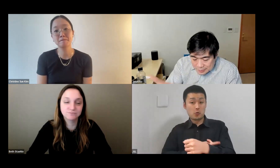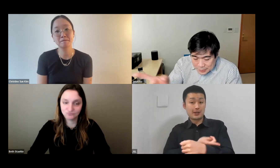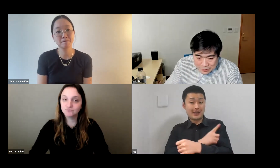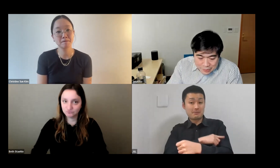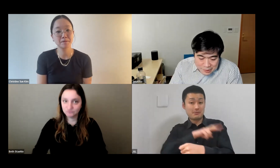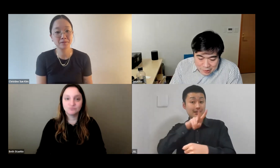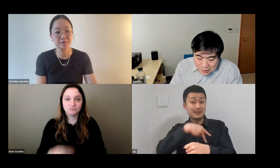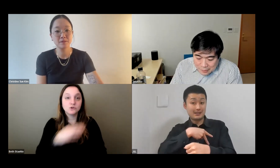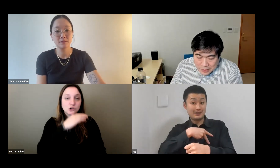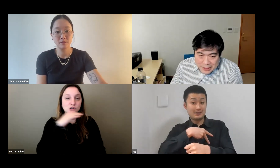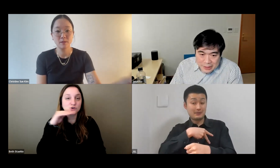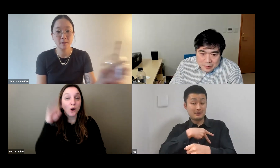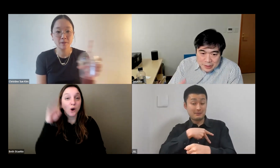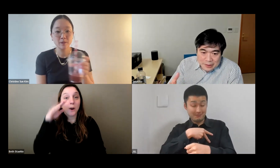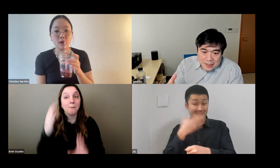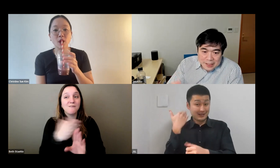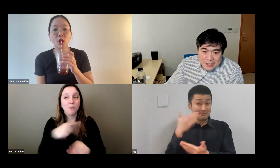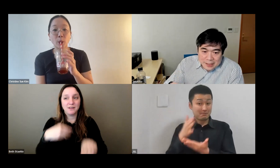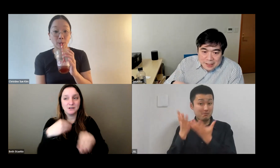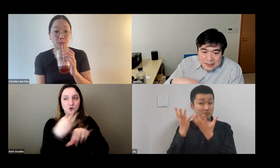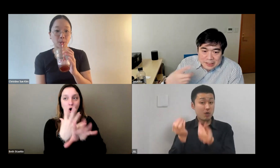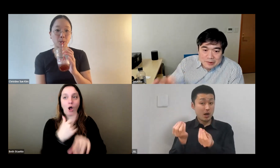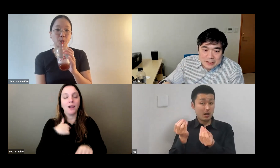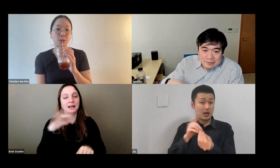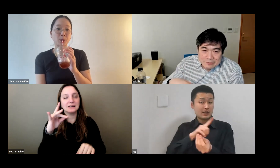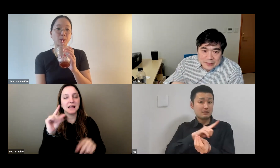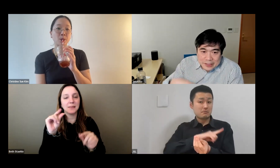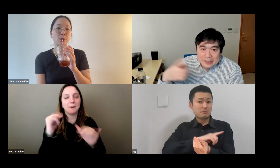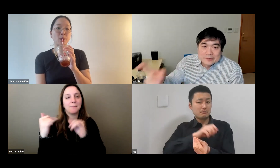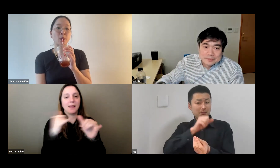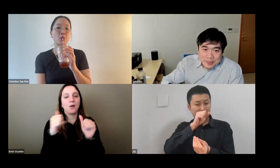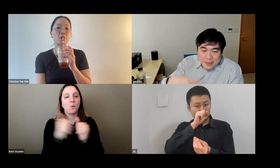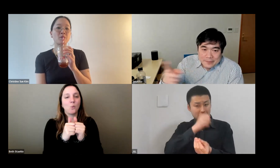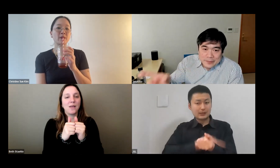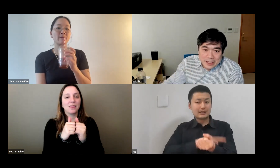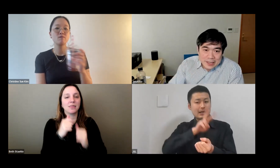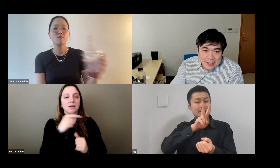before this call playing with a generative video A.I.